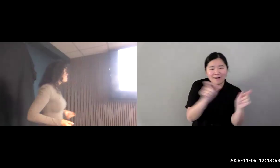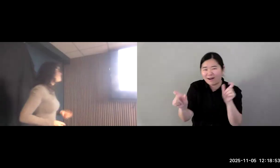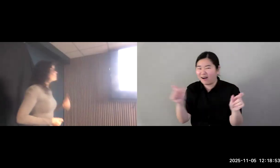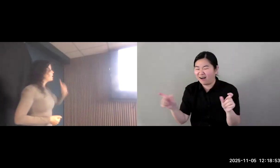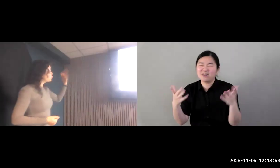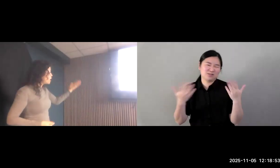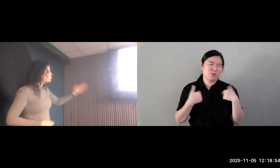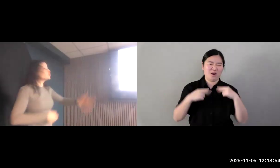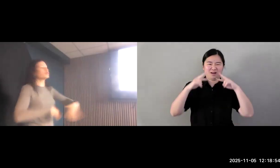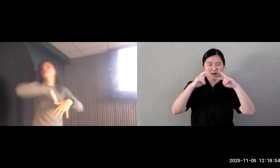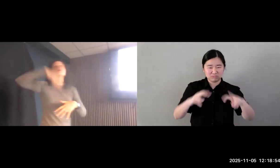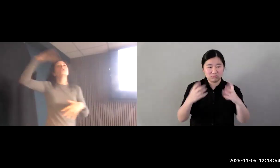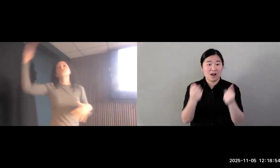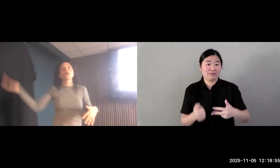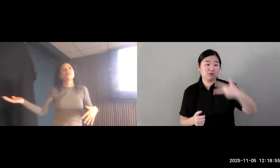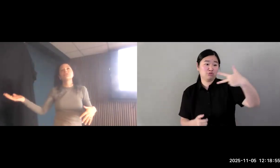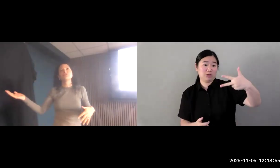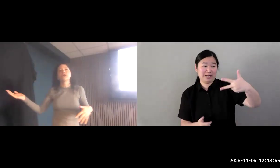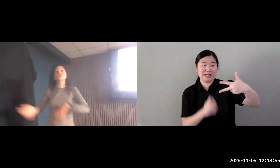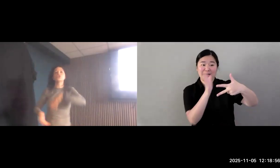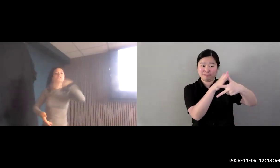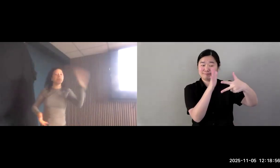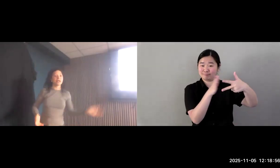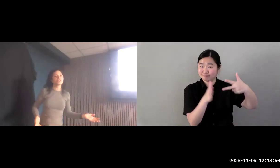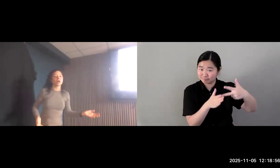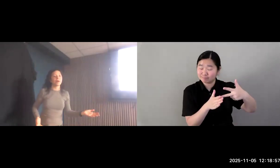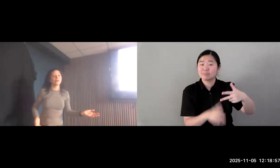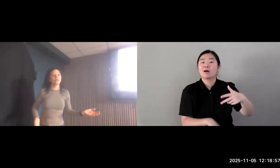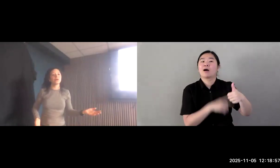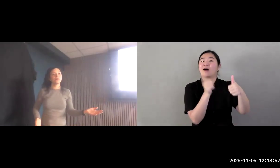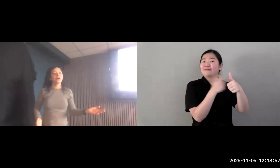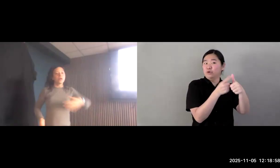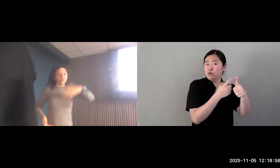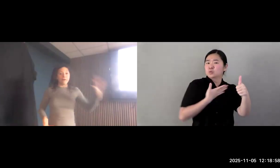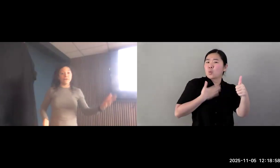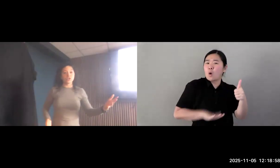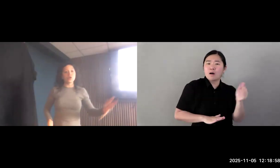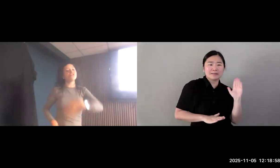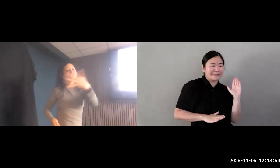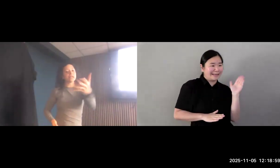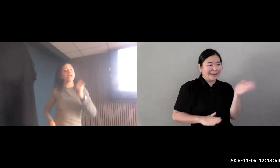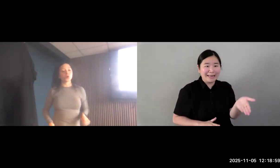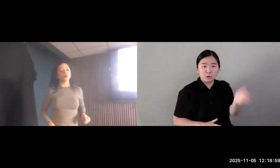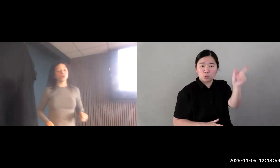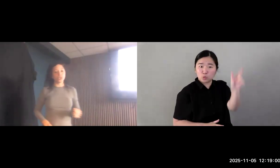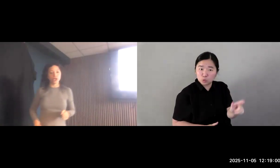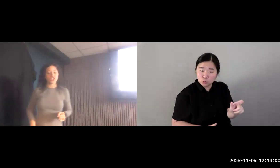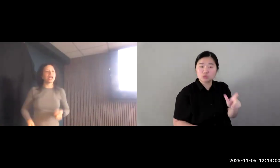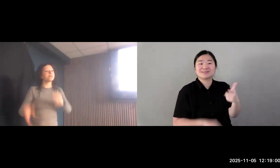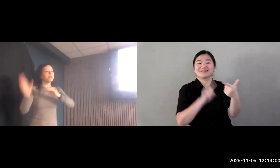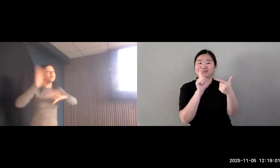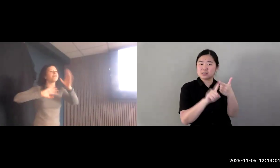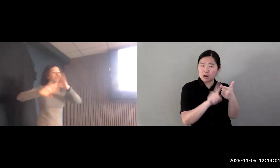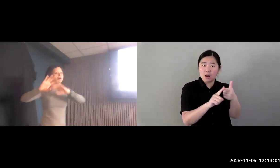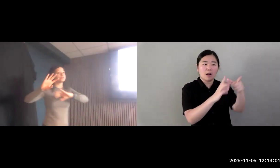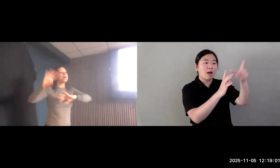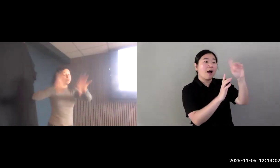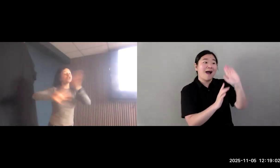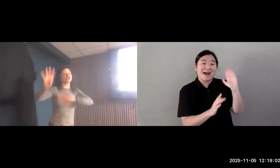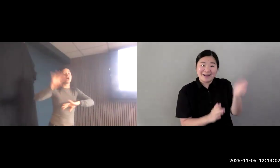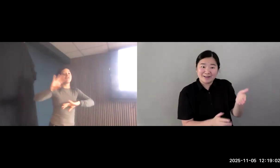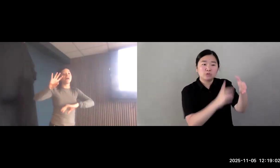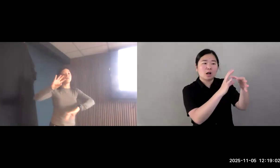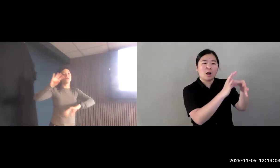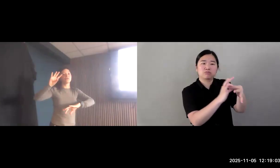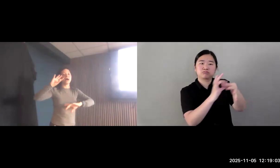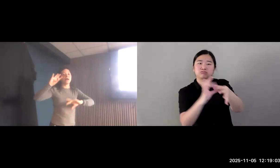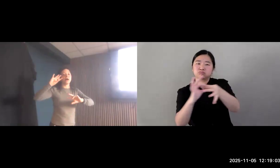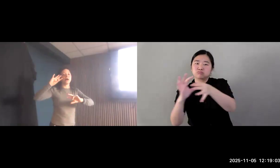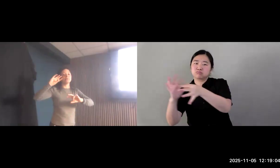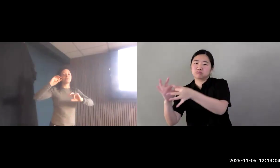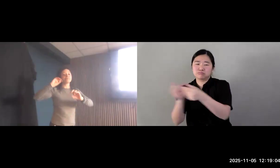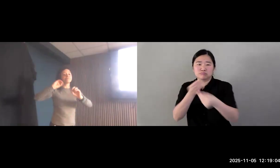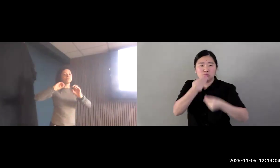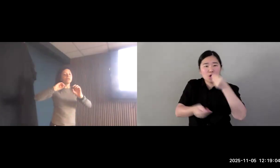Introduction, so I could talk about different characters, but then I talk about the that first reference, and that's called reintroduction. And people have found research have found that